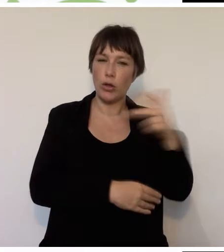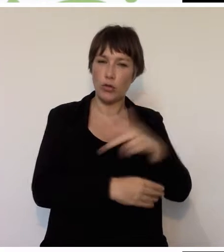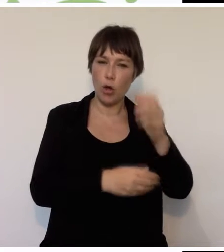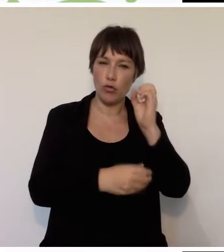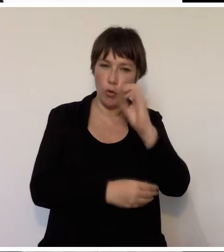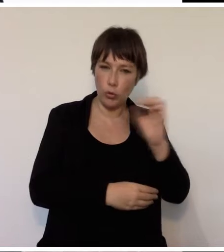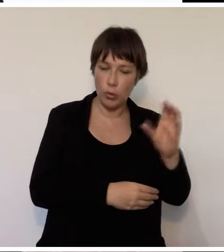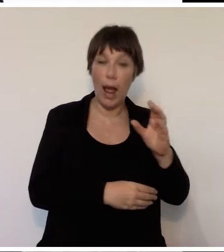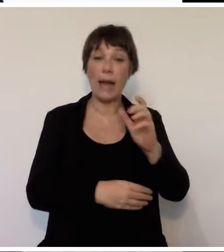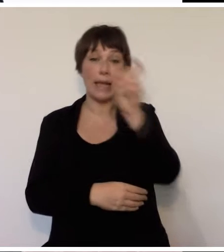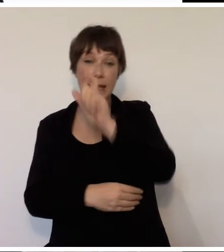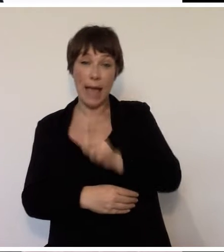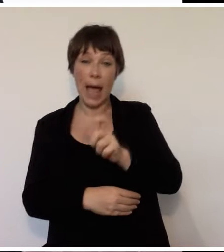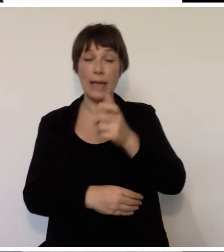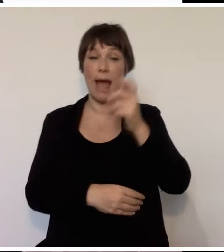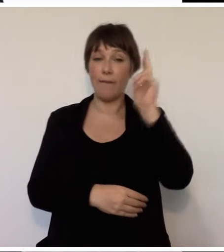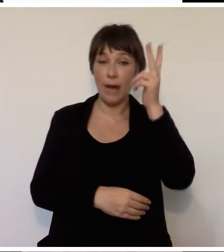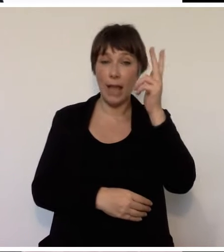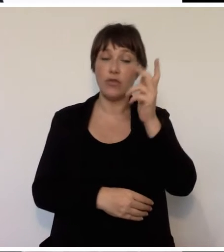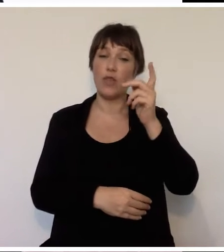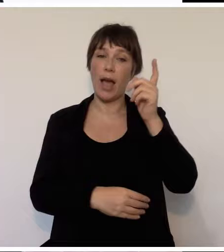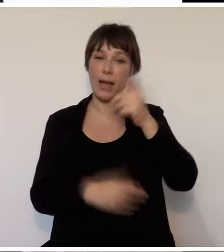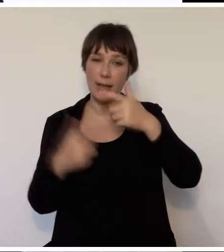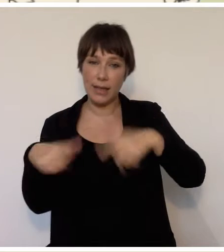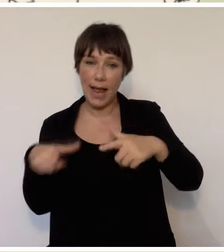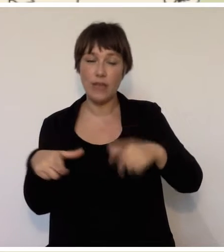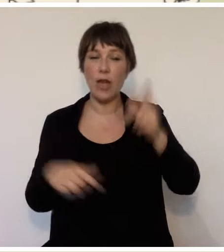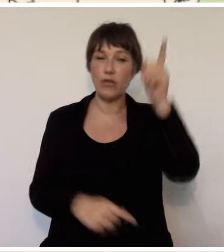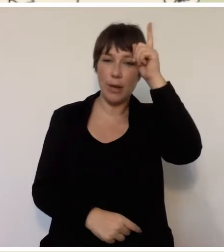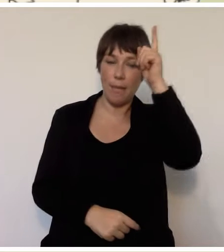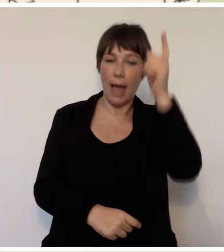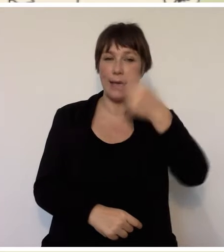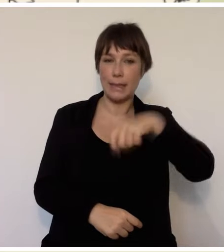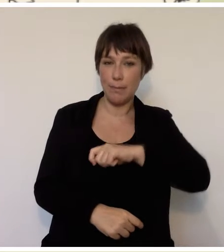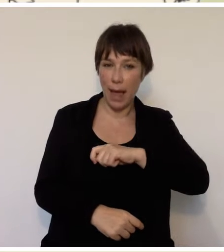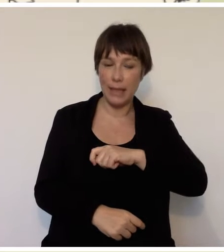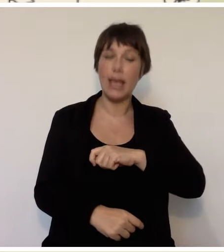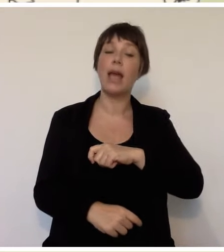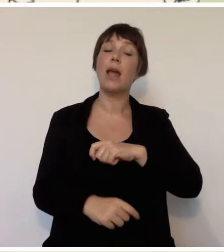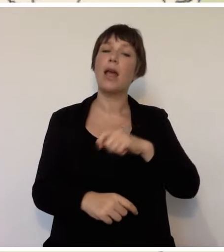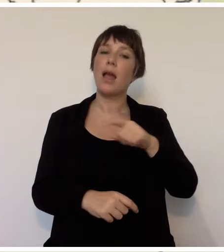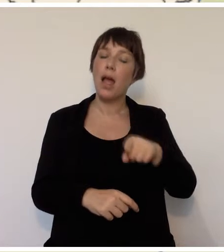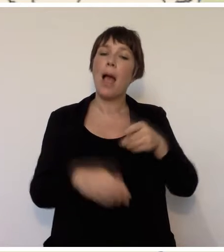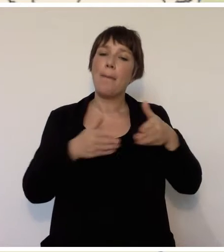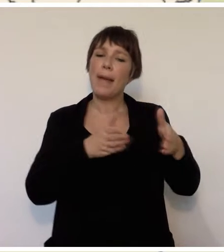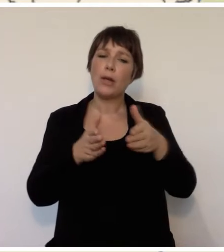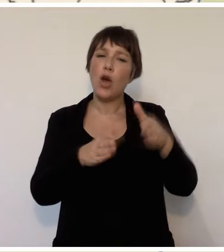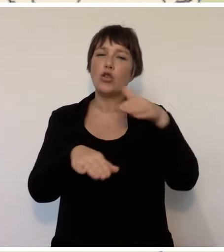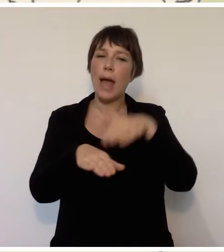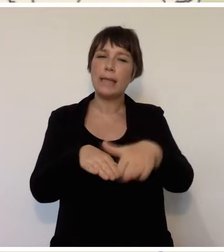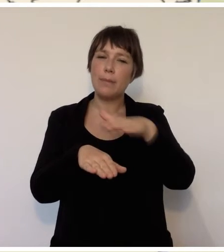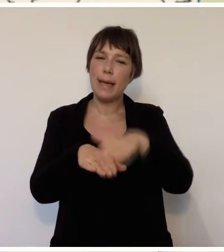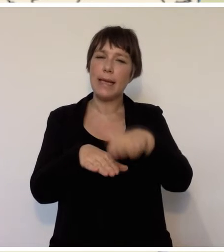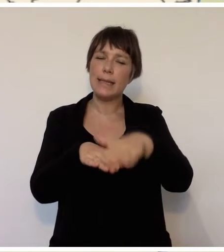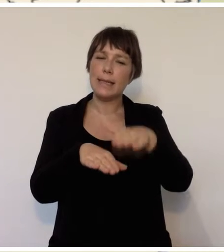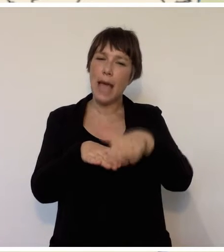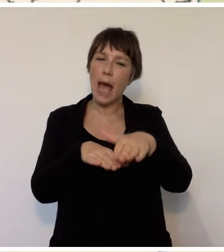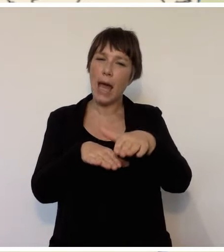project groups of young people and youth workers in italy france england greece spain and germany